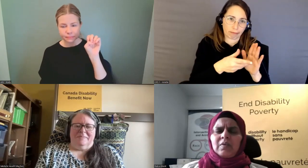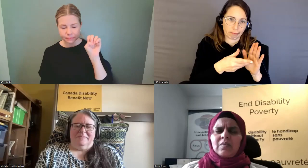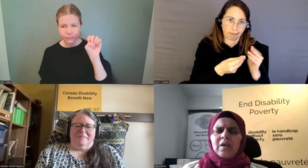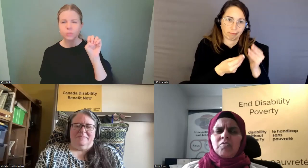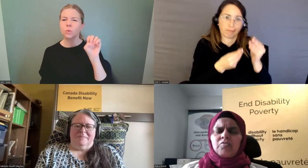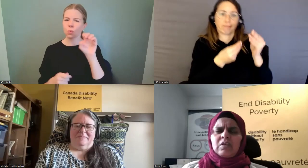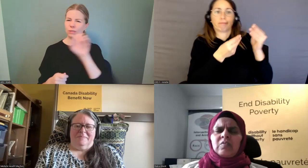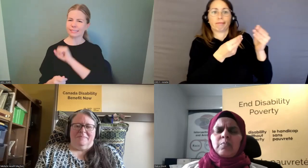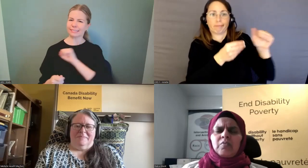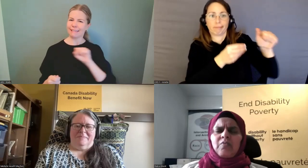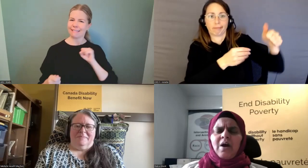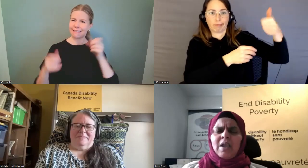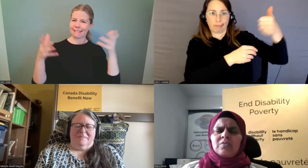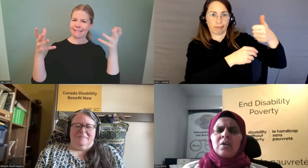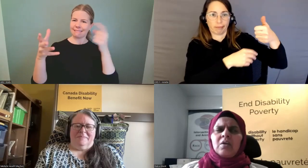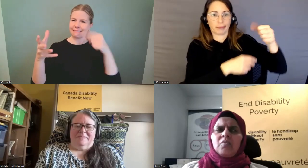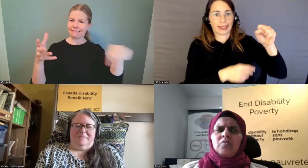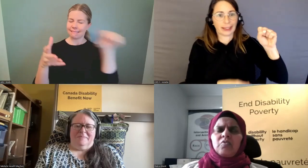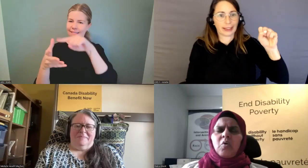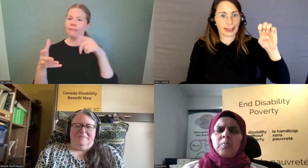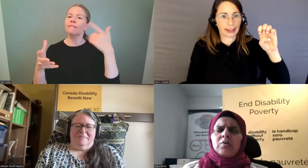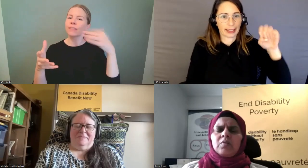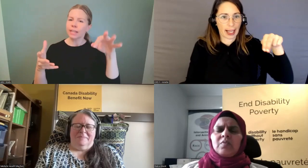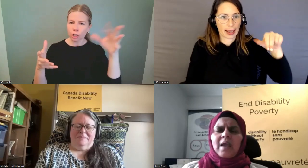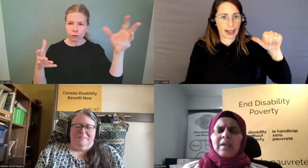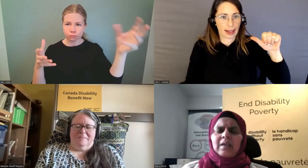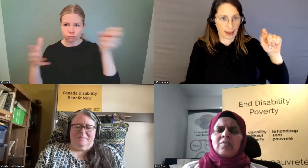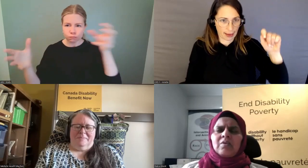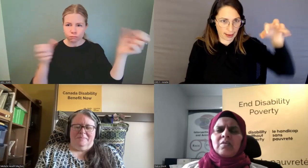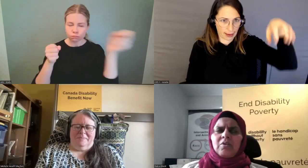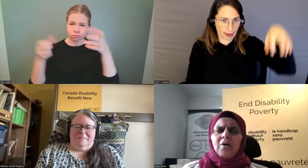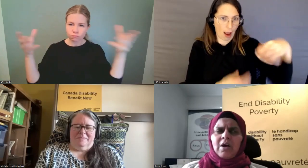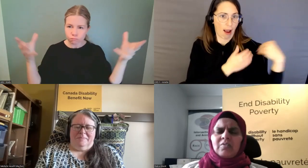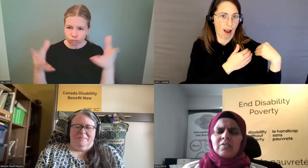COUNTRY TO PROVIDE SOBER SECOND THOUGHT.